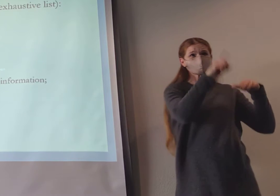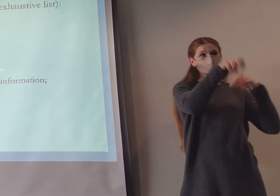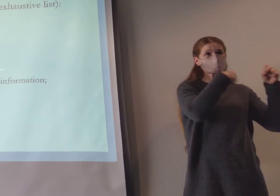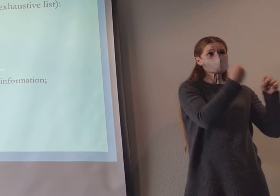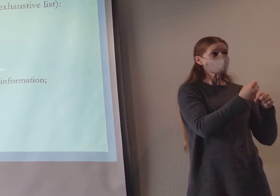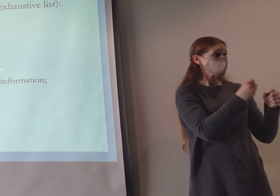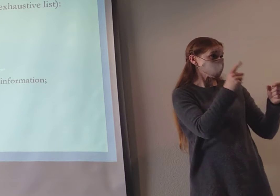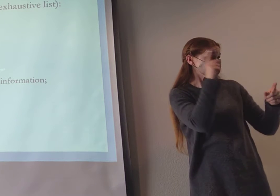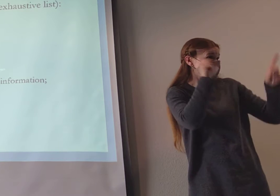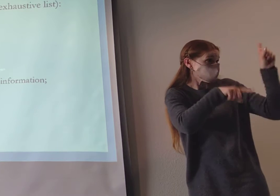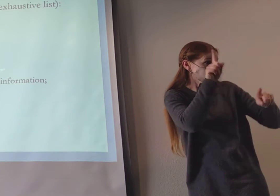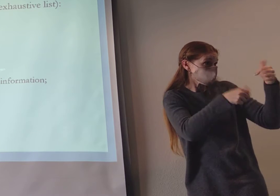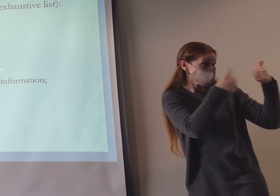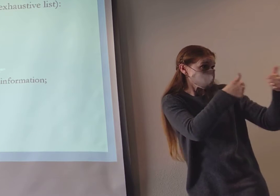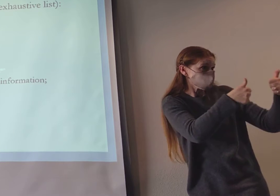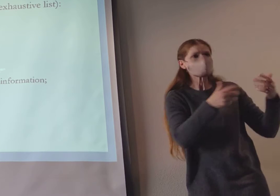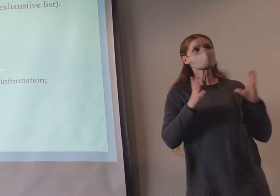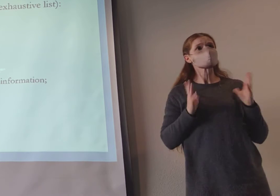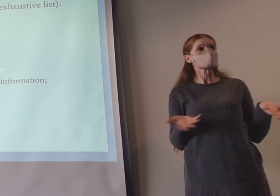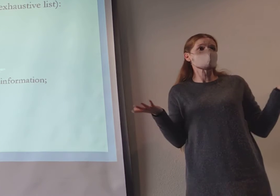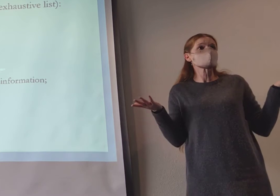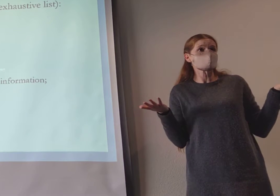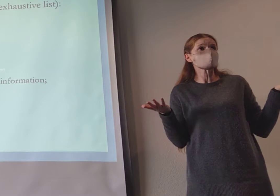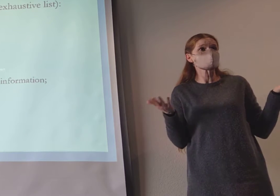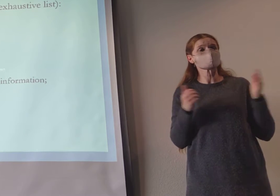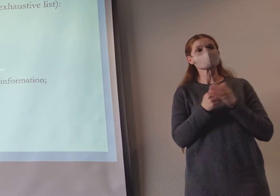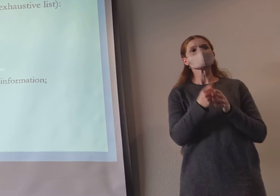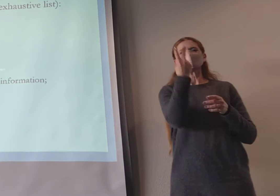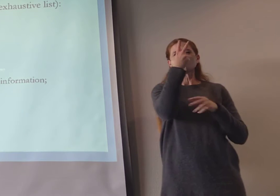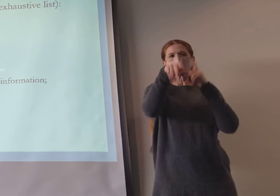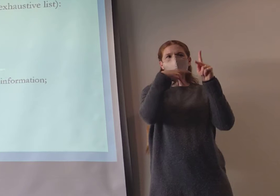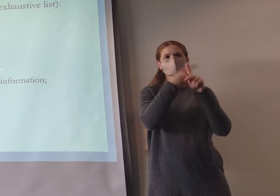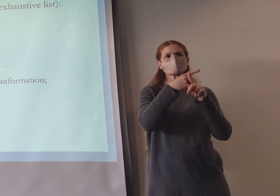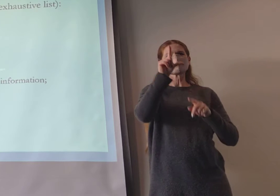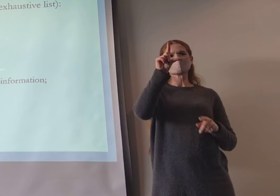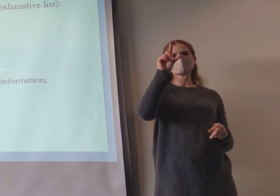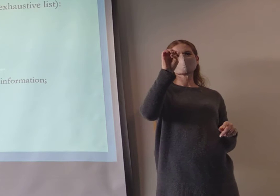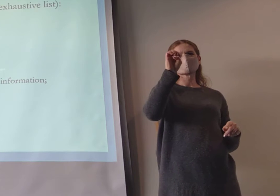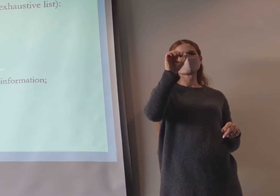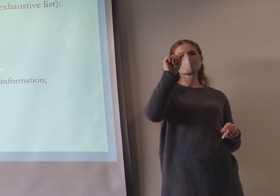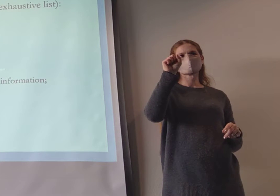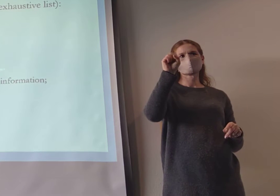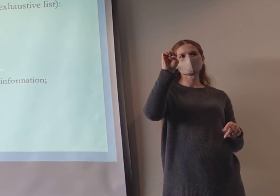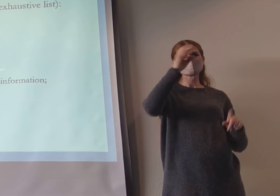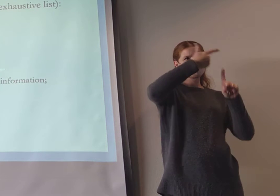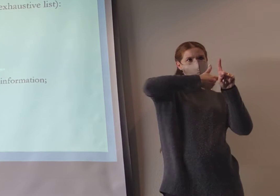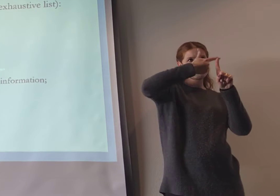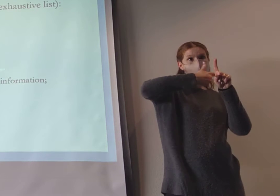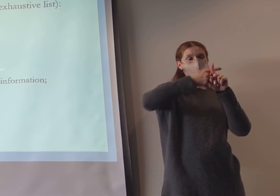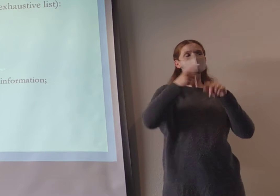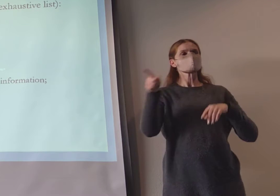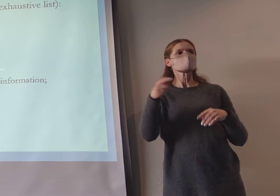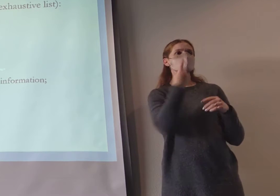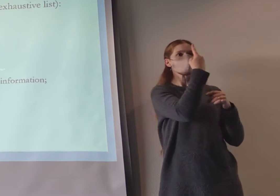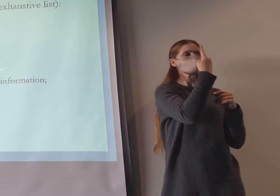There are two types of leases. Typically one is fixed term which means it's for a period of time, six months or a year.